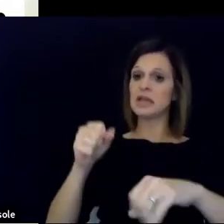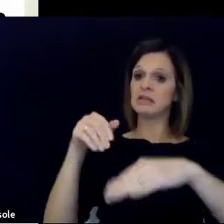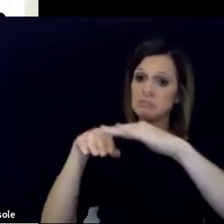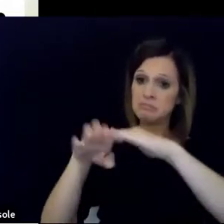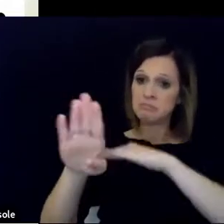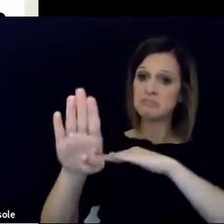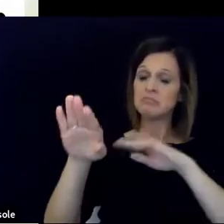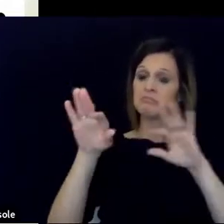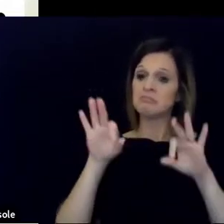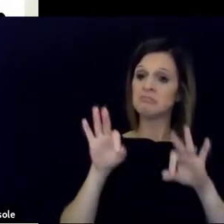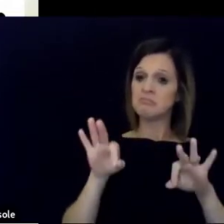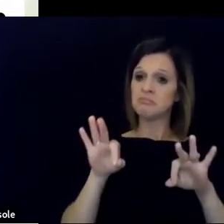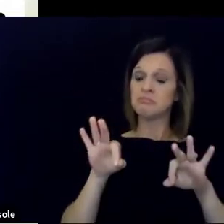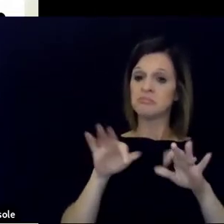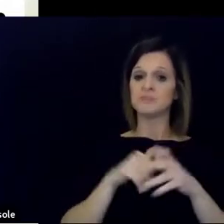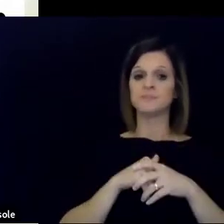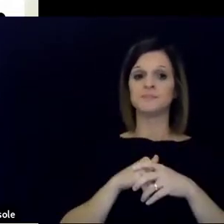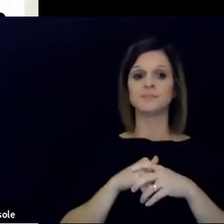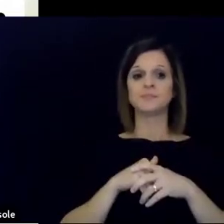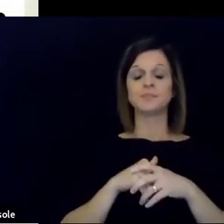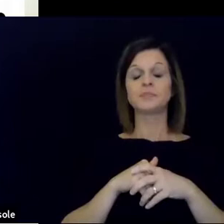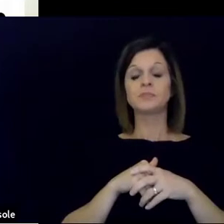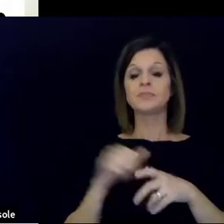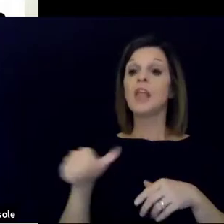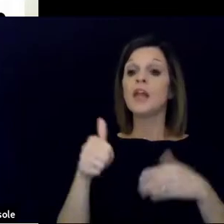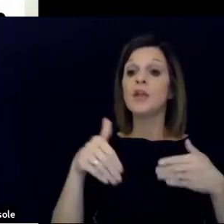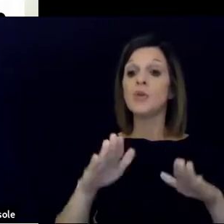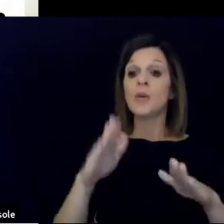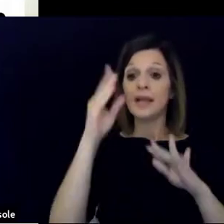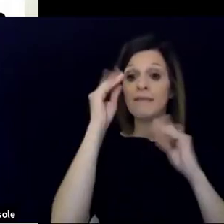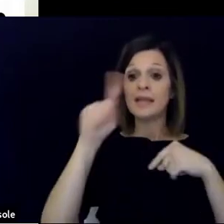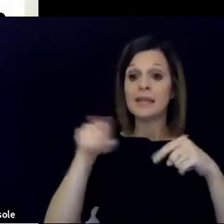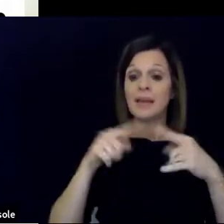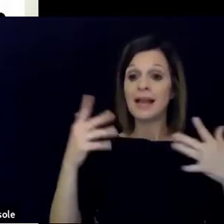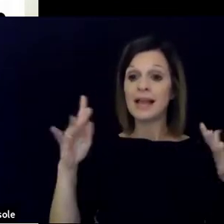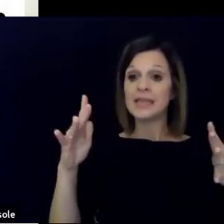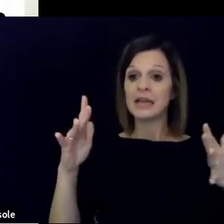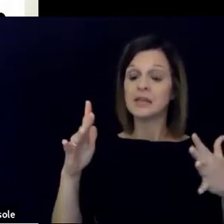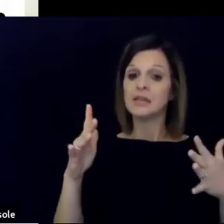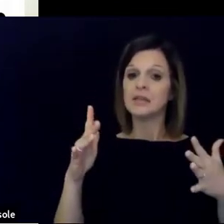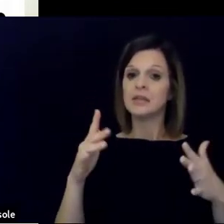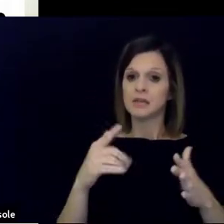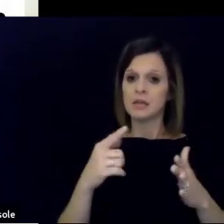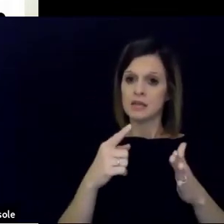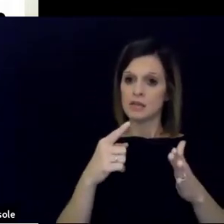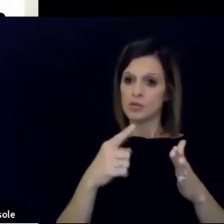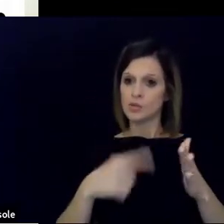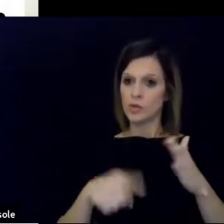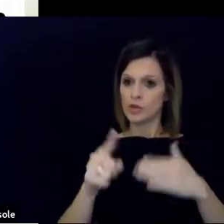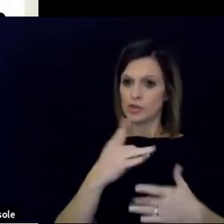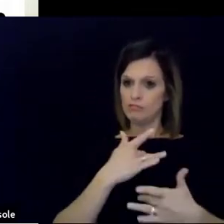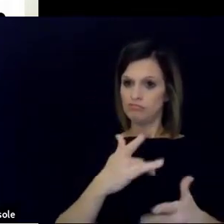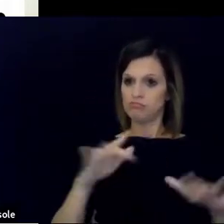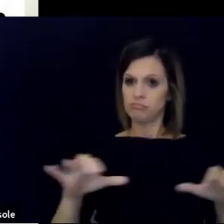Another way of thinking about anxiety is, you know, what are the things that you do to help with anxiety?